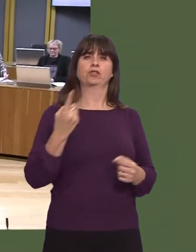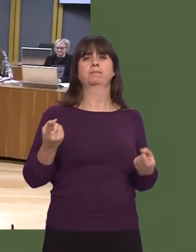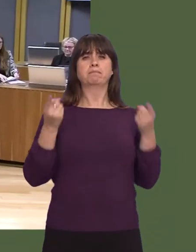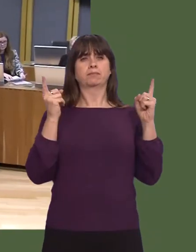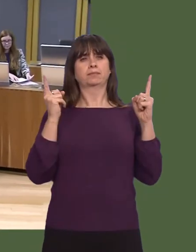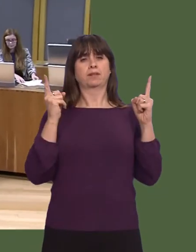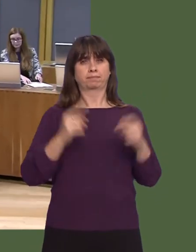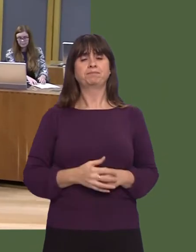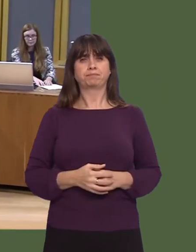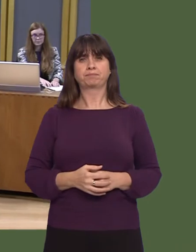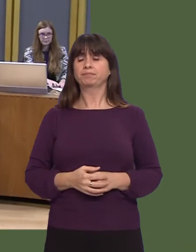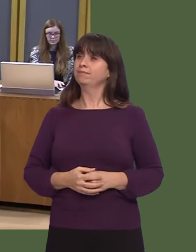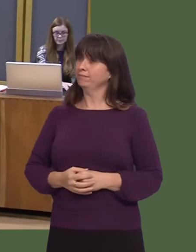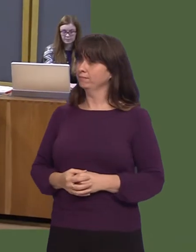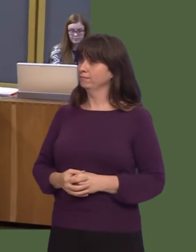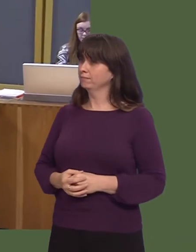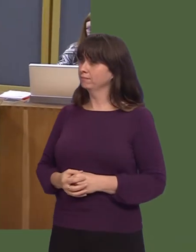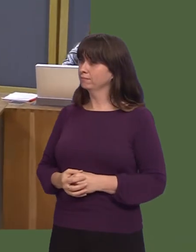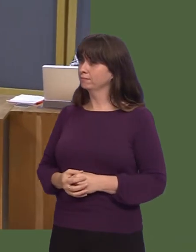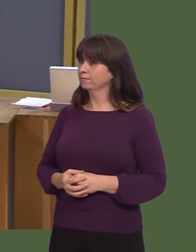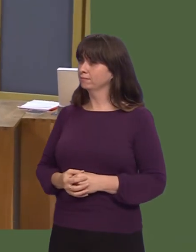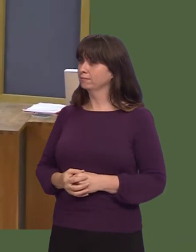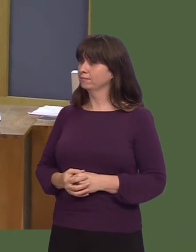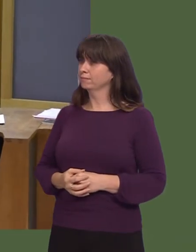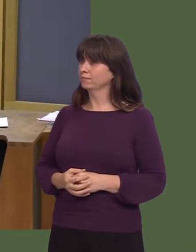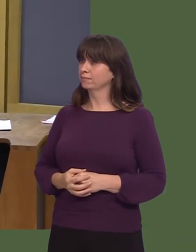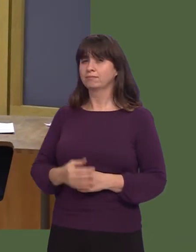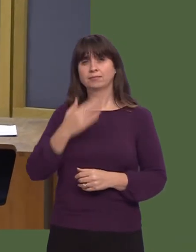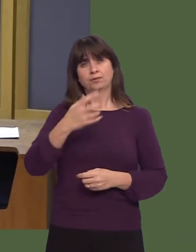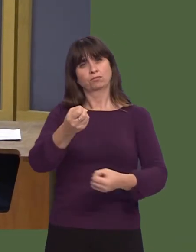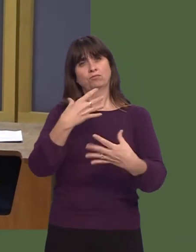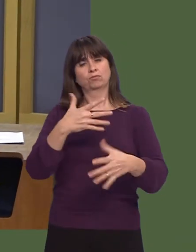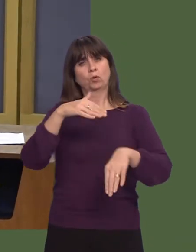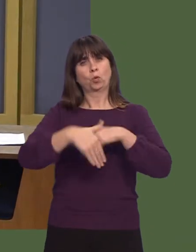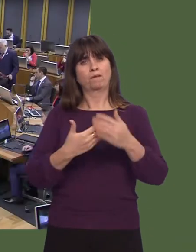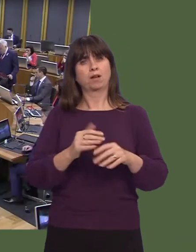Hamilton. Neil Hamilton AM: 1. A wnaiff y Prif Weinidog ddatganiad am gyfraddau diweithdra yng Nghanolbarth a Gorllewin Cymru? OAQ51339